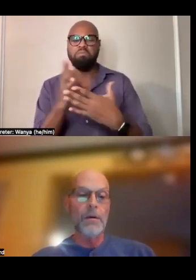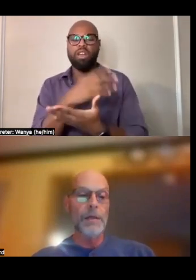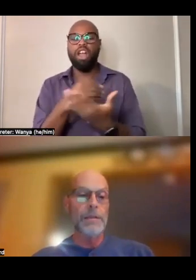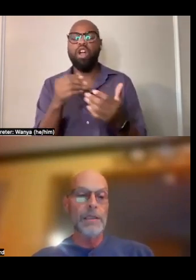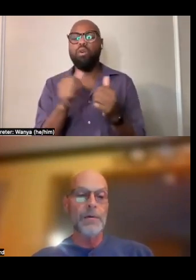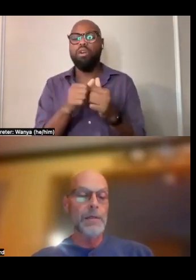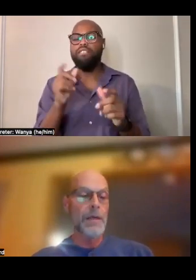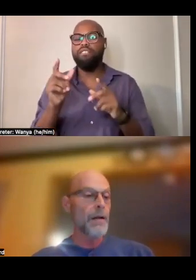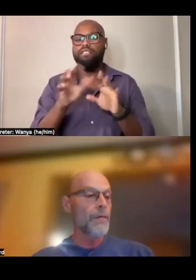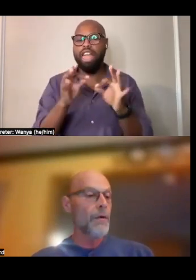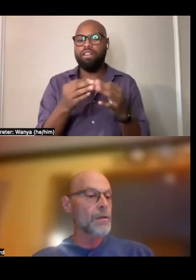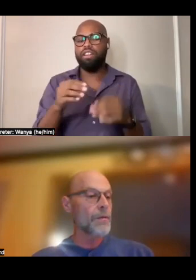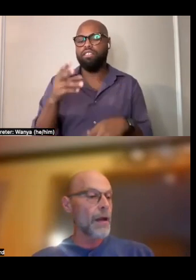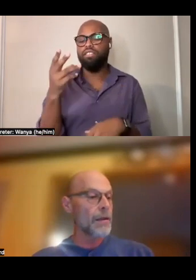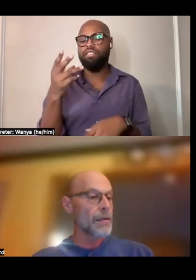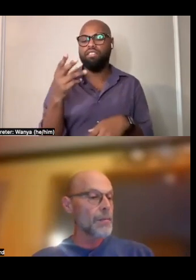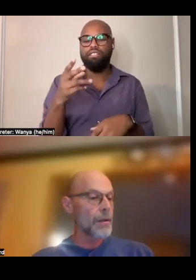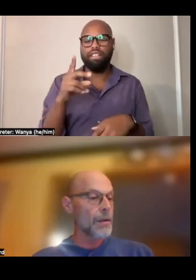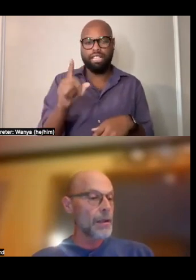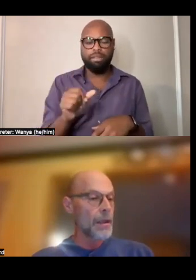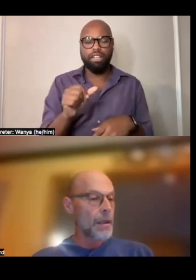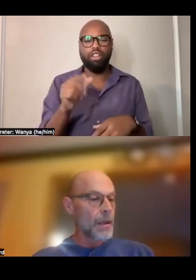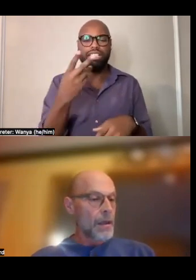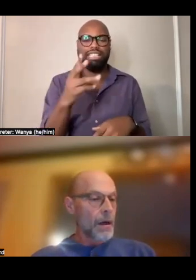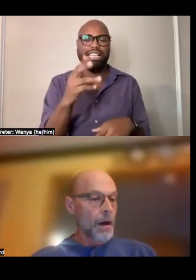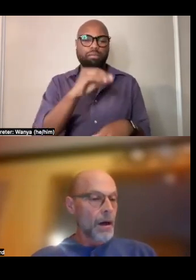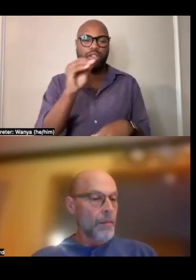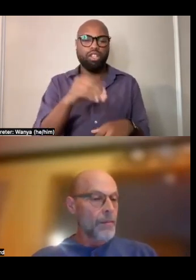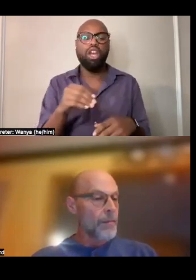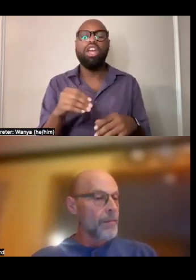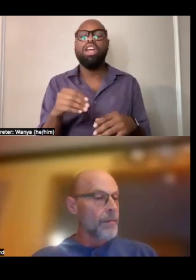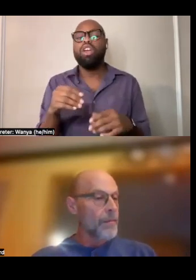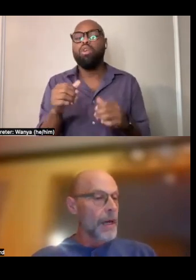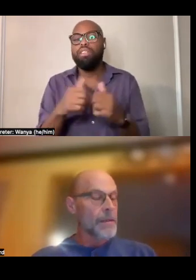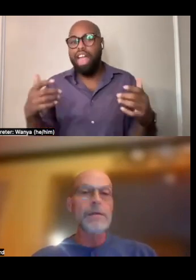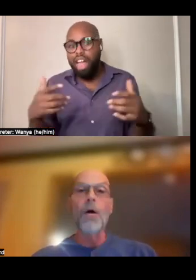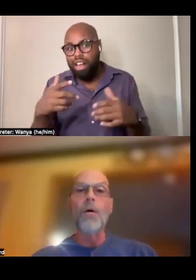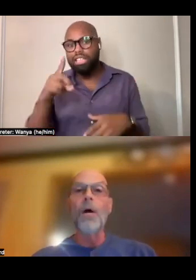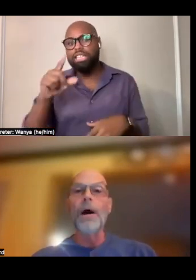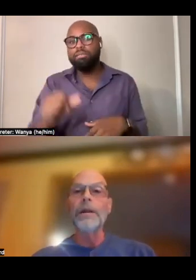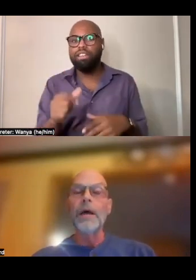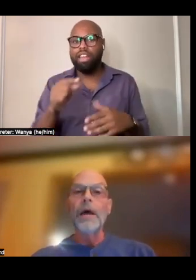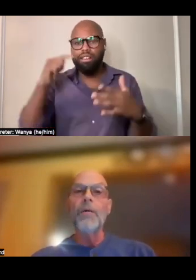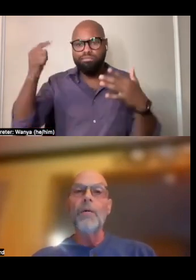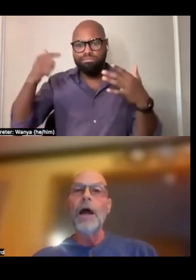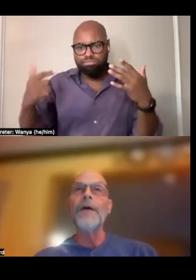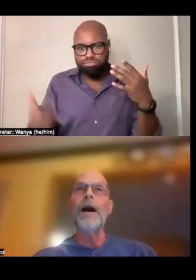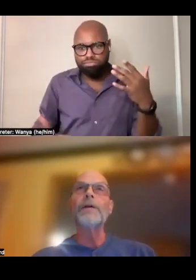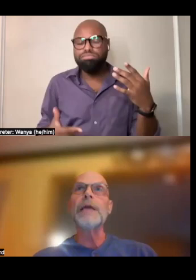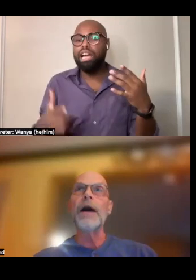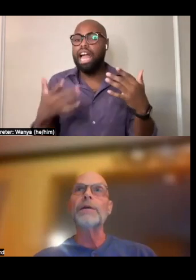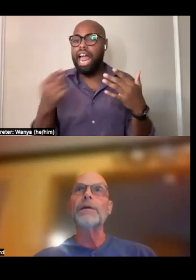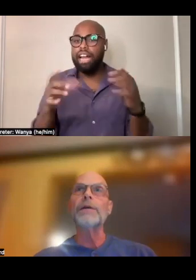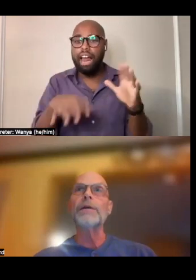only 6% of those without a disability. And so on. And what I found astounding too is we